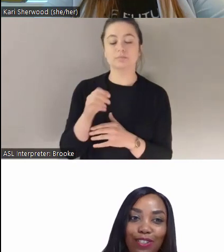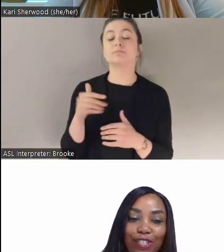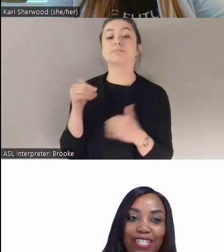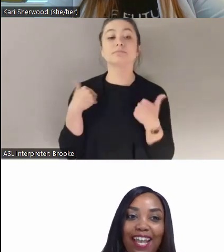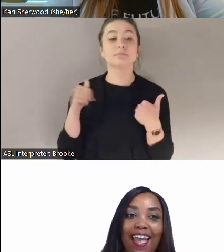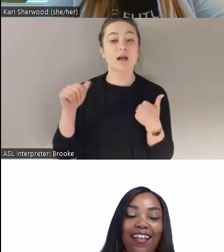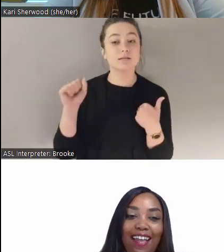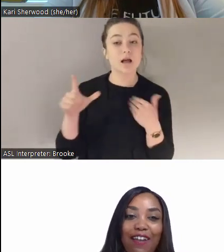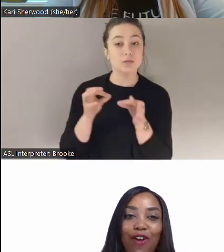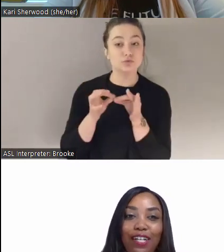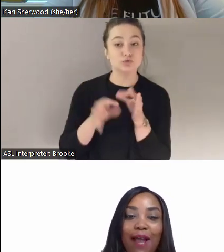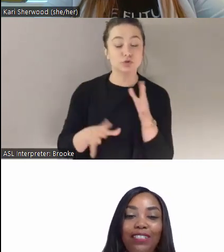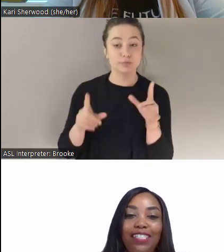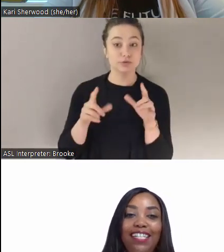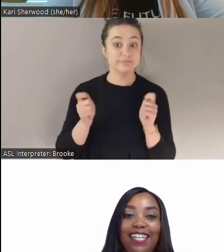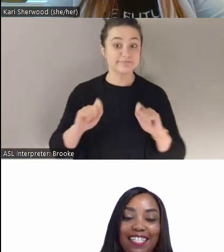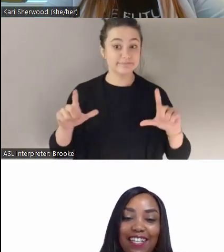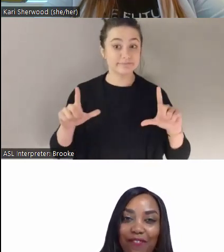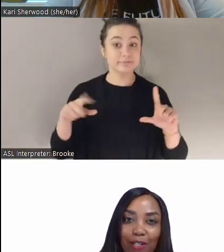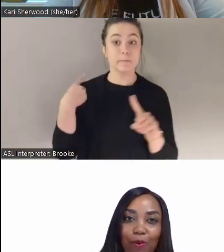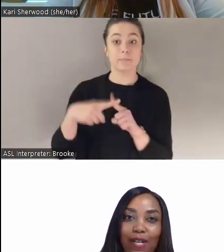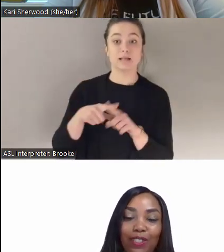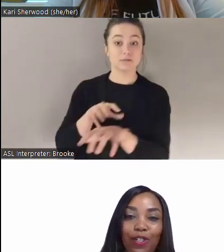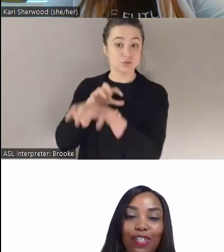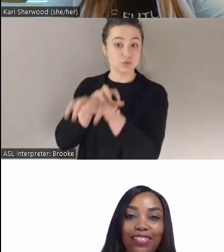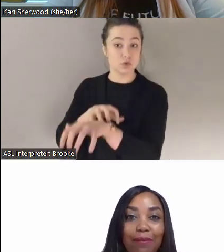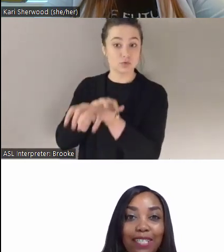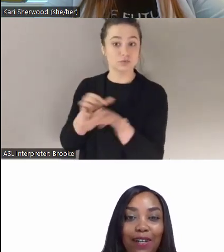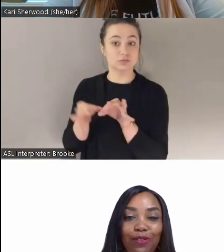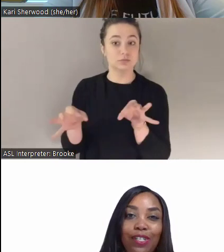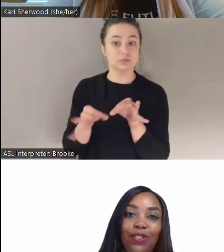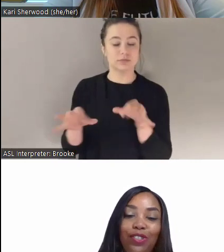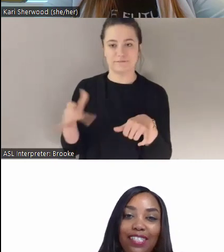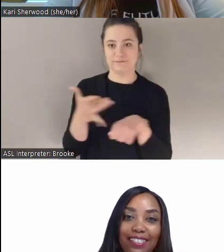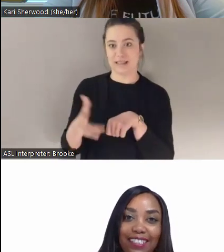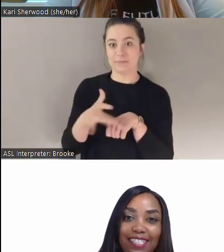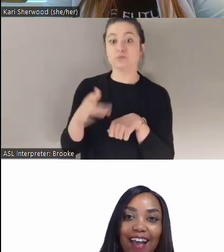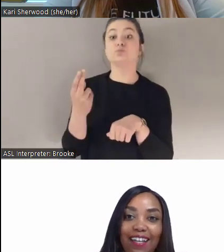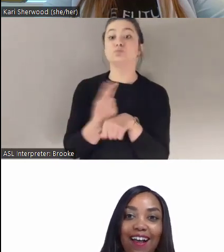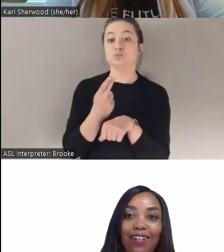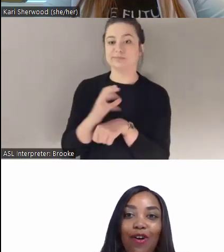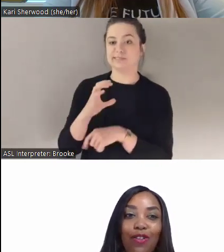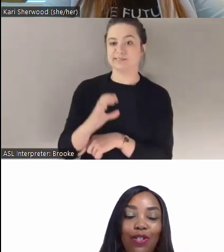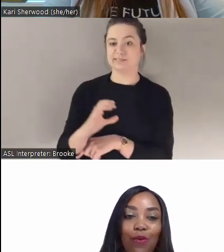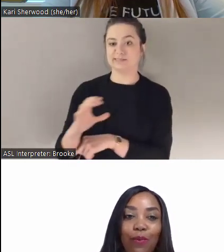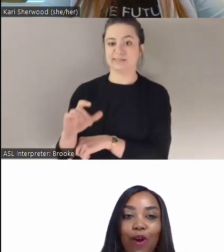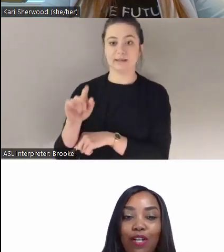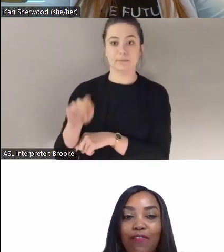screen and live CART captioning is available by turning on subtitles using the CC icon on the lower part